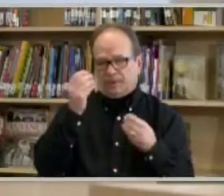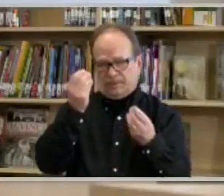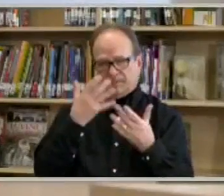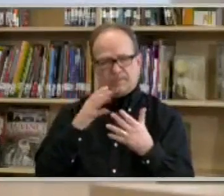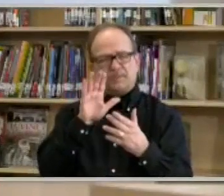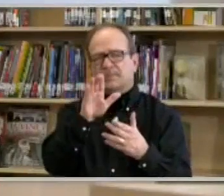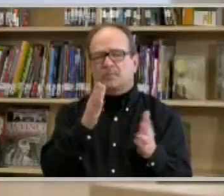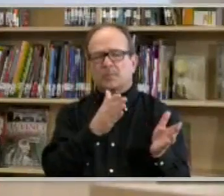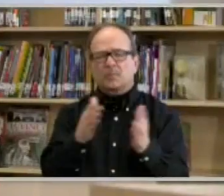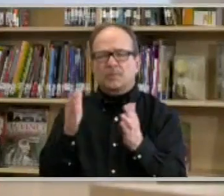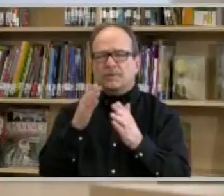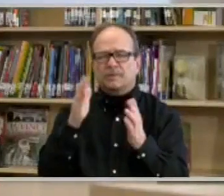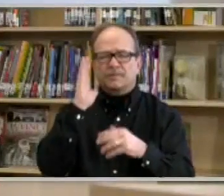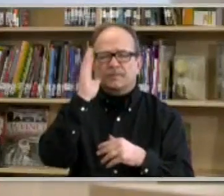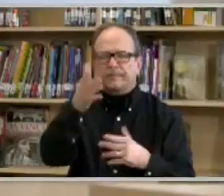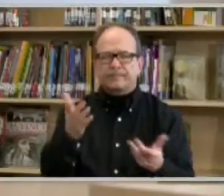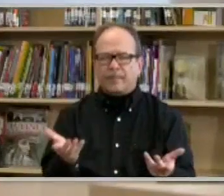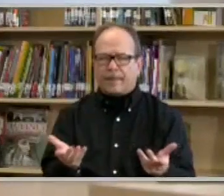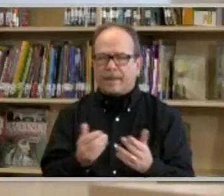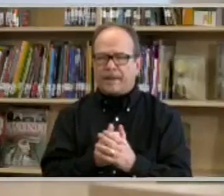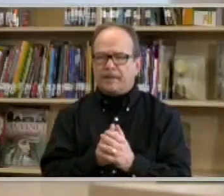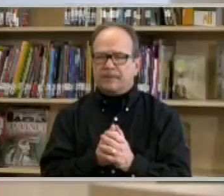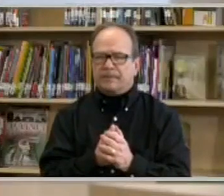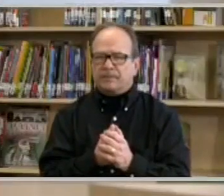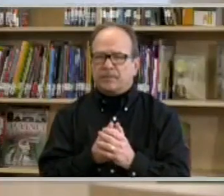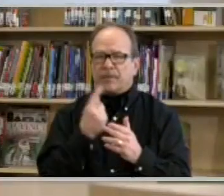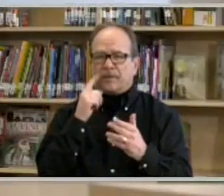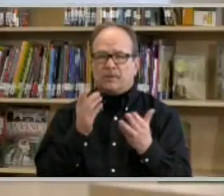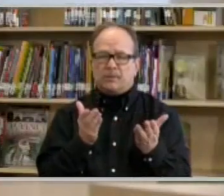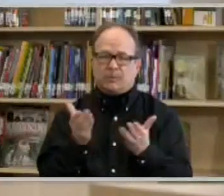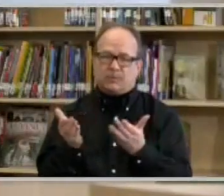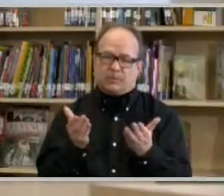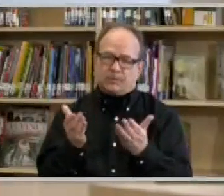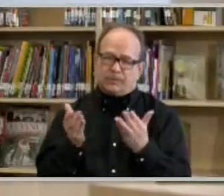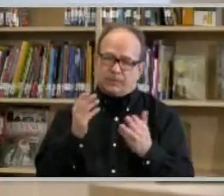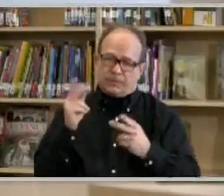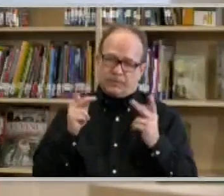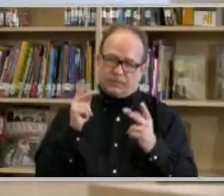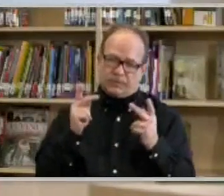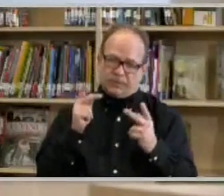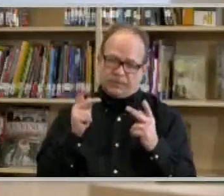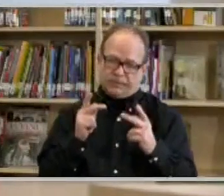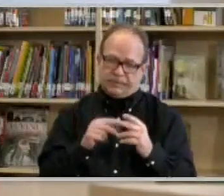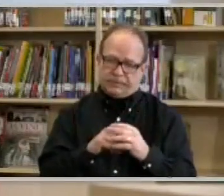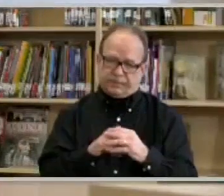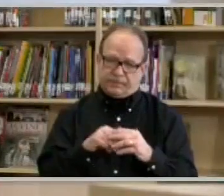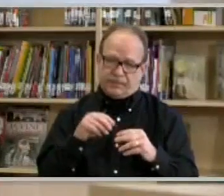ASK THE DIRECTOR TO TELL ME WHAT